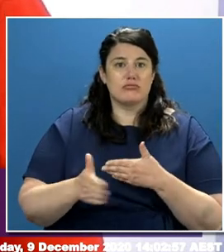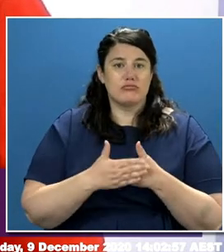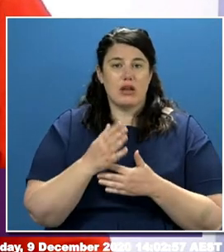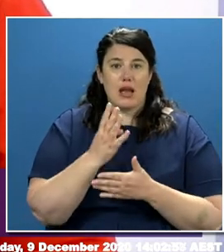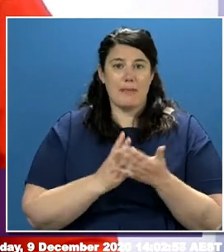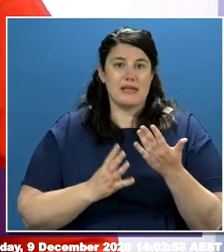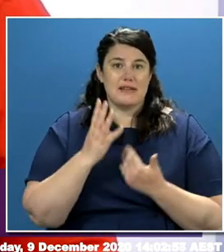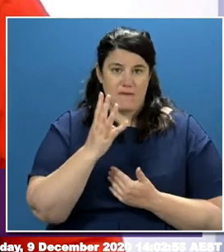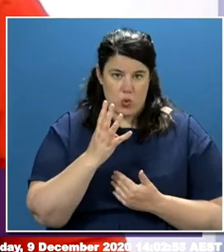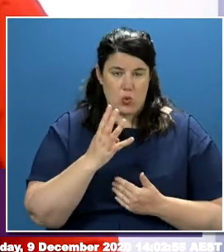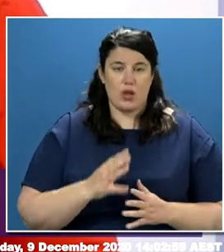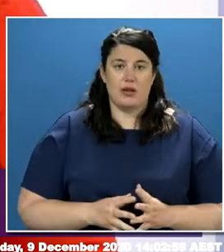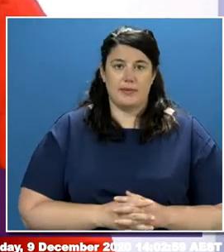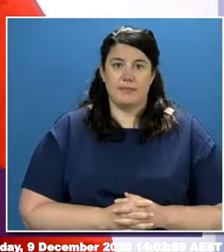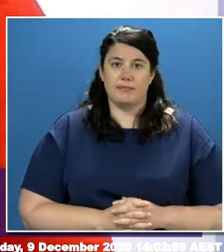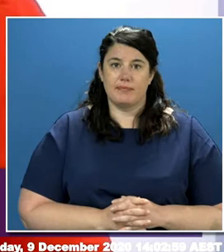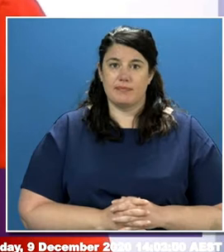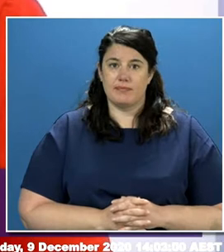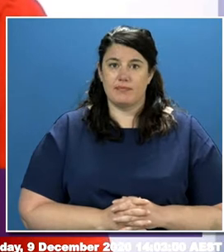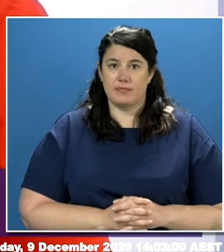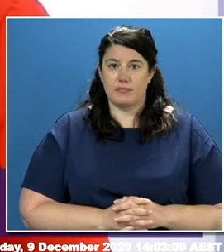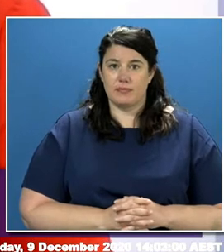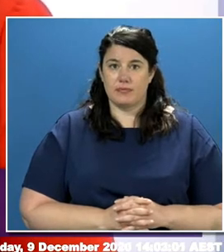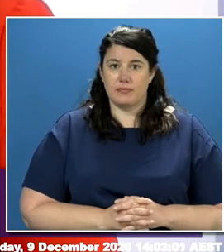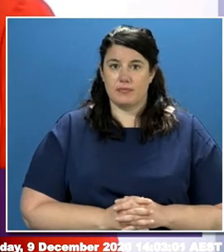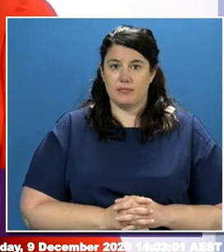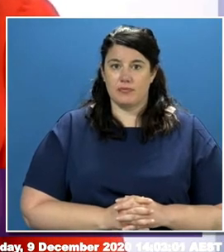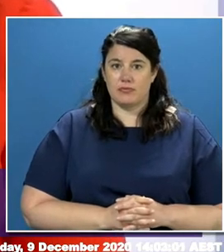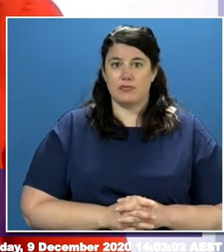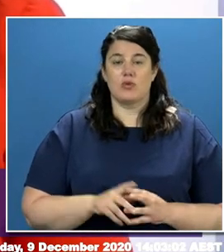So at this point I will hand over to Ms Zerner who is in the Brisbane hearing